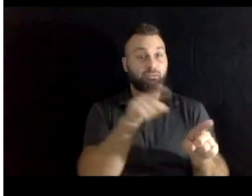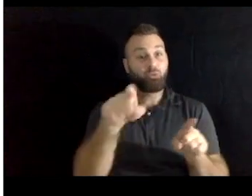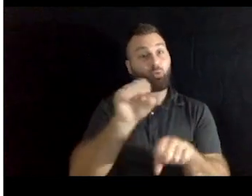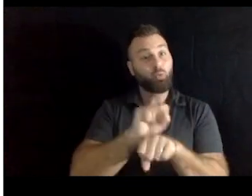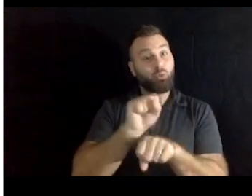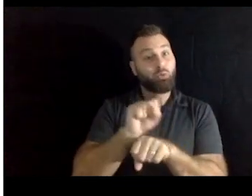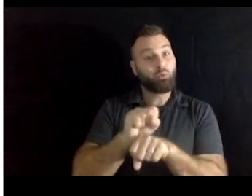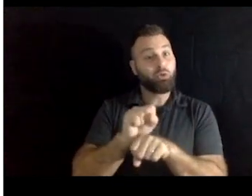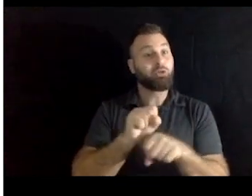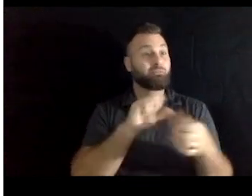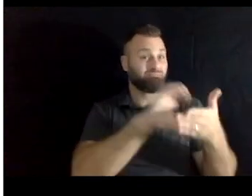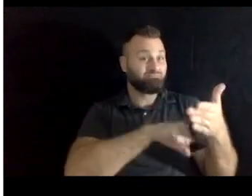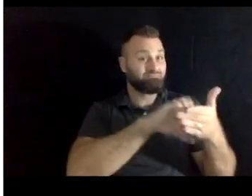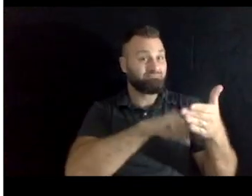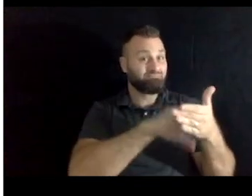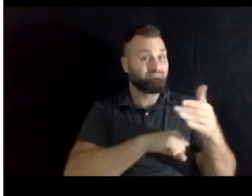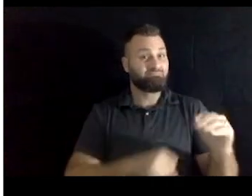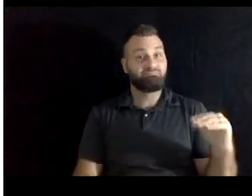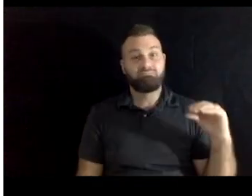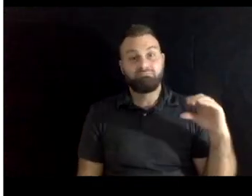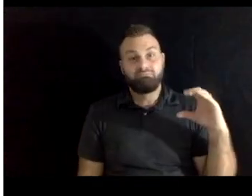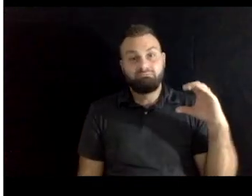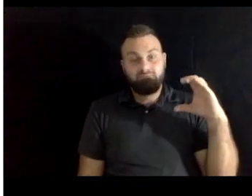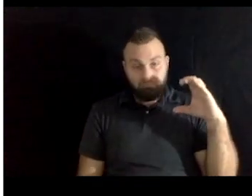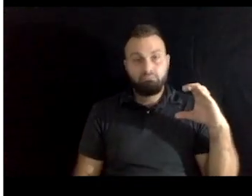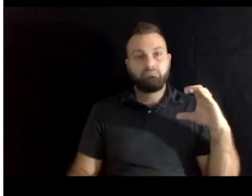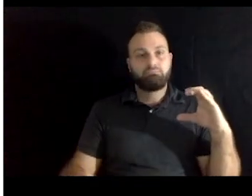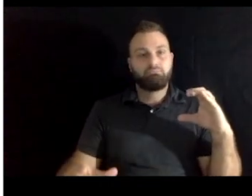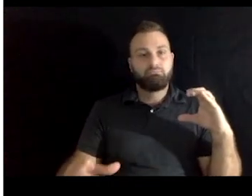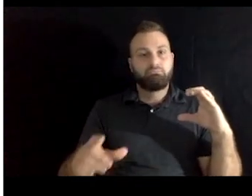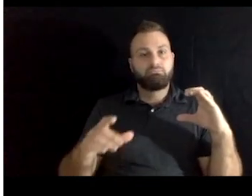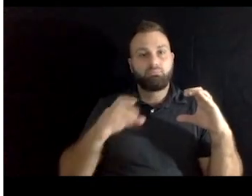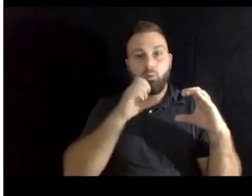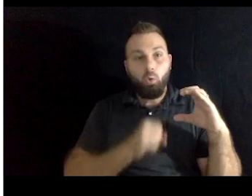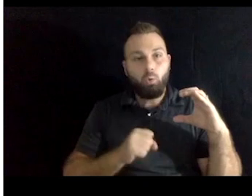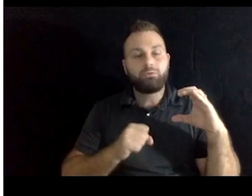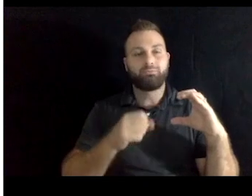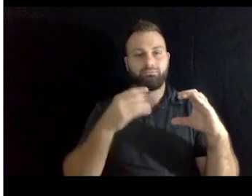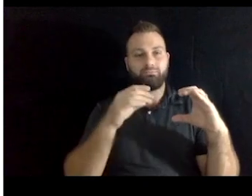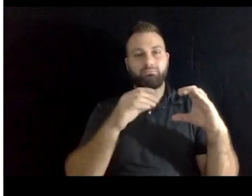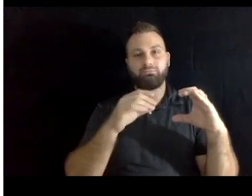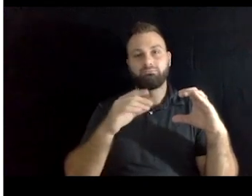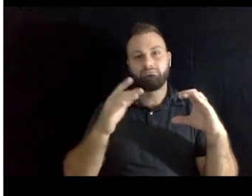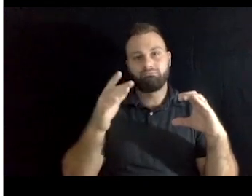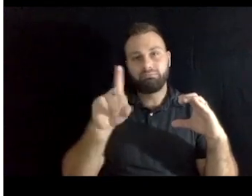This comes from general annual government spending.